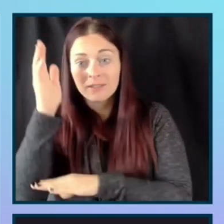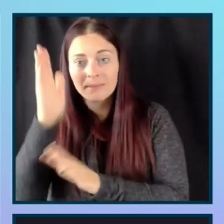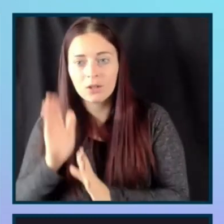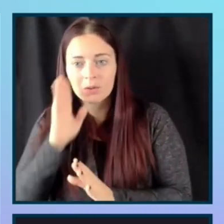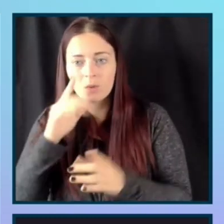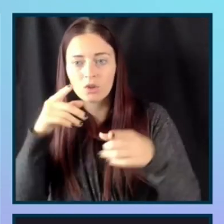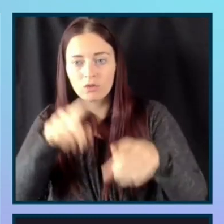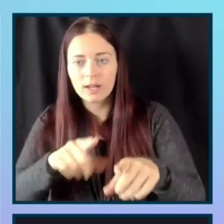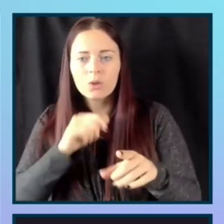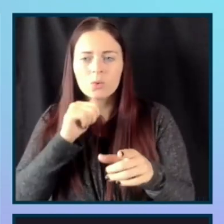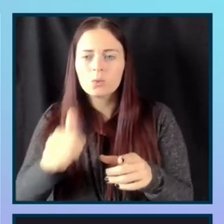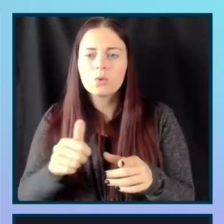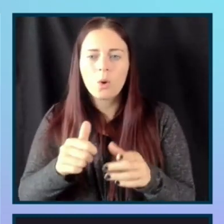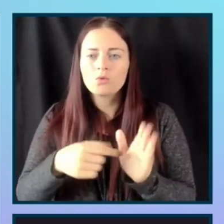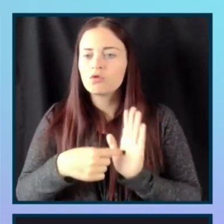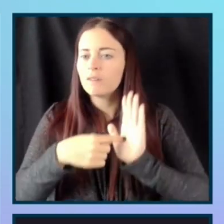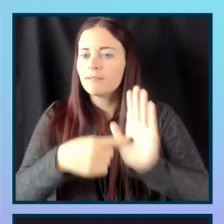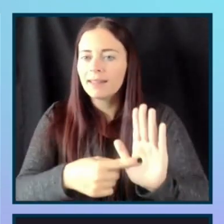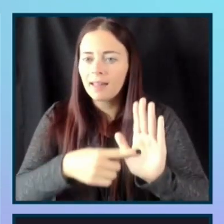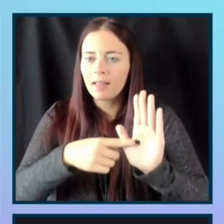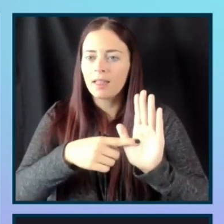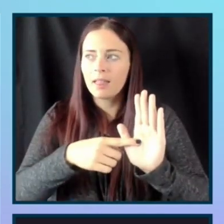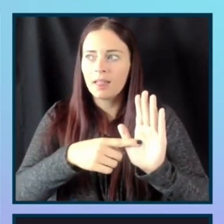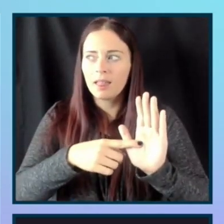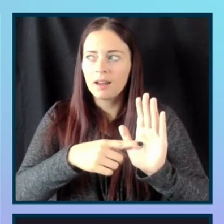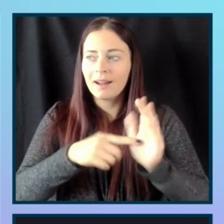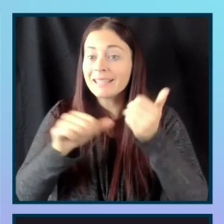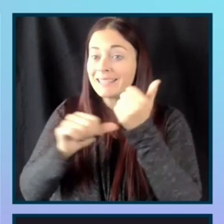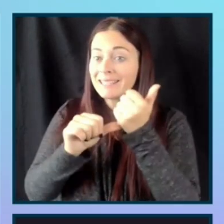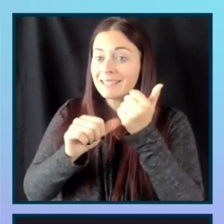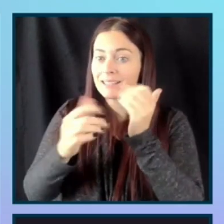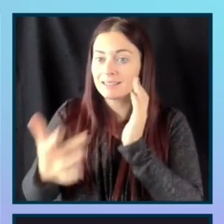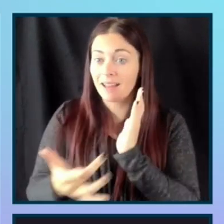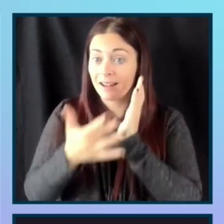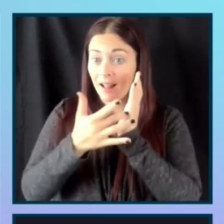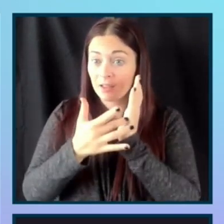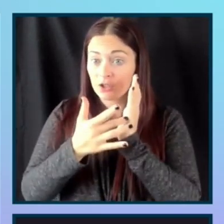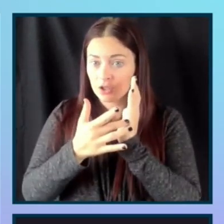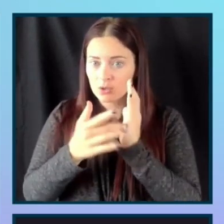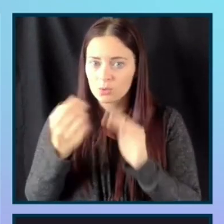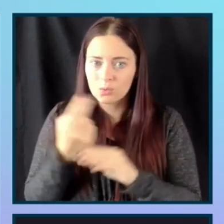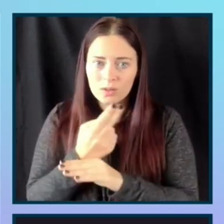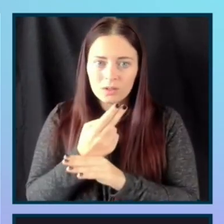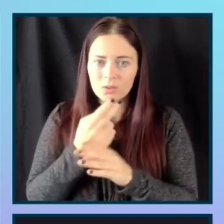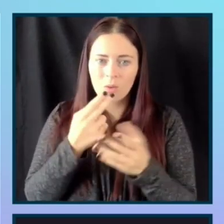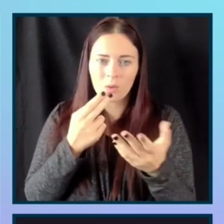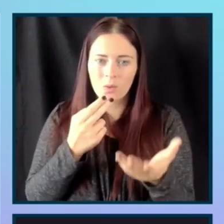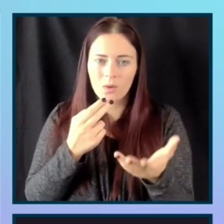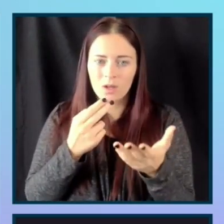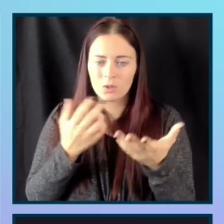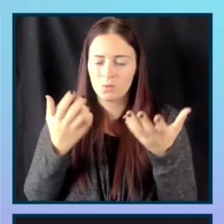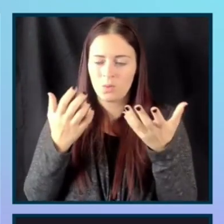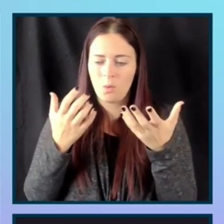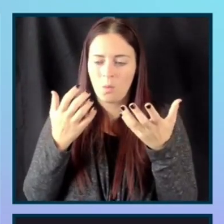that assistive technologies are being used. So you make sure that your API doesn't provide a way for others to detect that a user